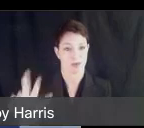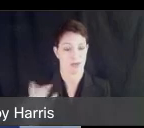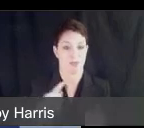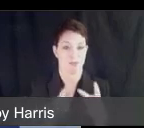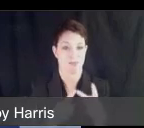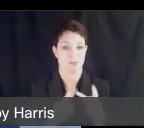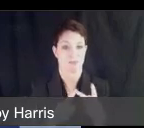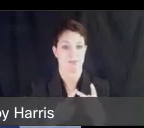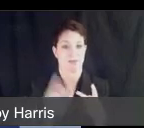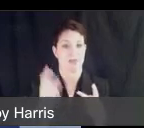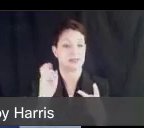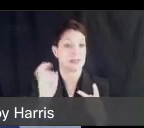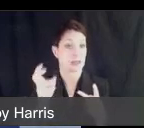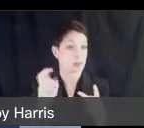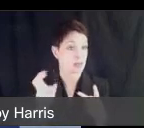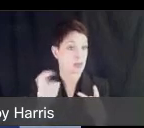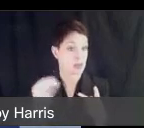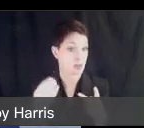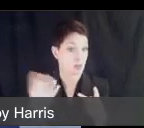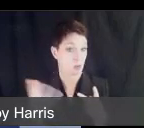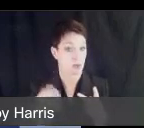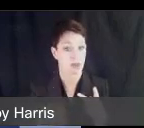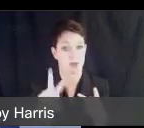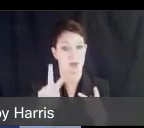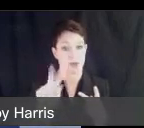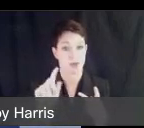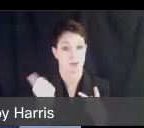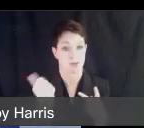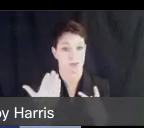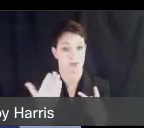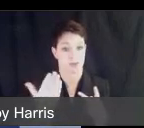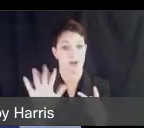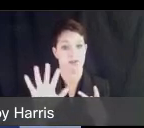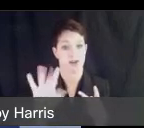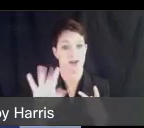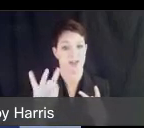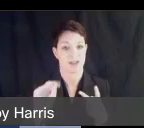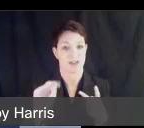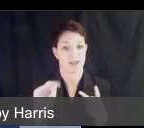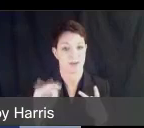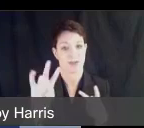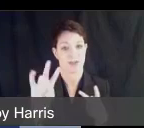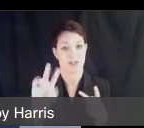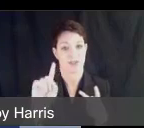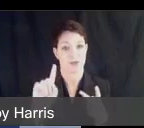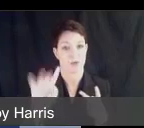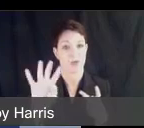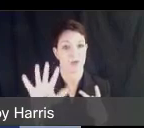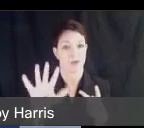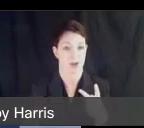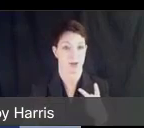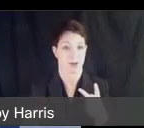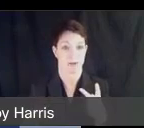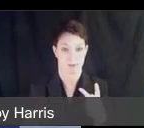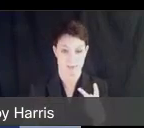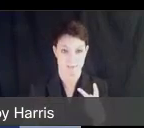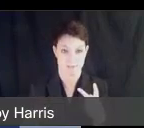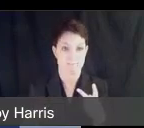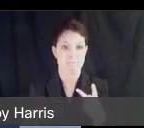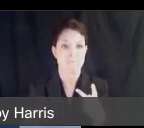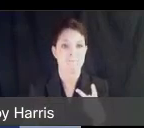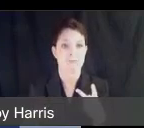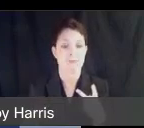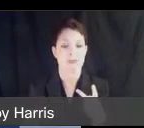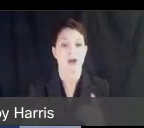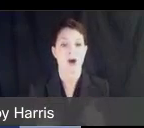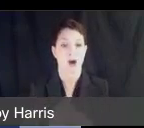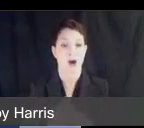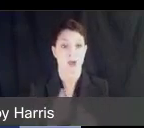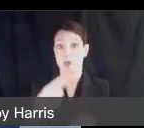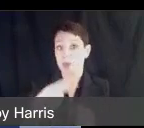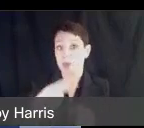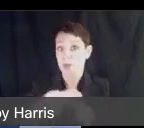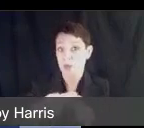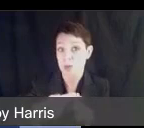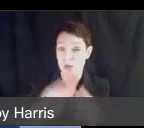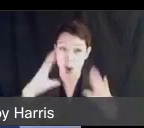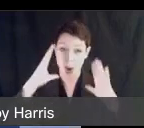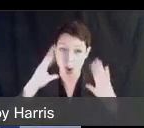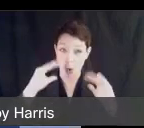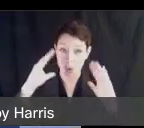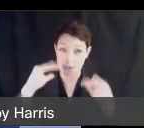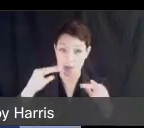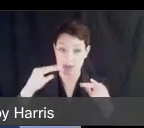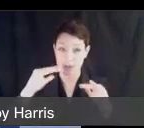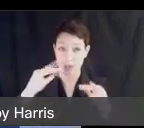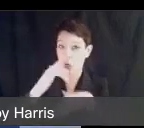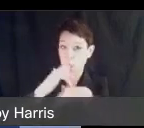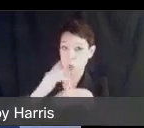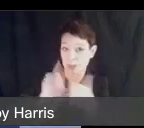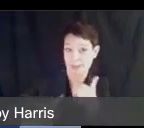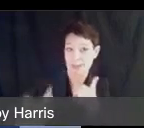The SEPTA phone number is (215) 580-7145 and coming soon, hopefully by early next week, is GoGo